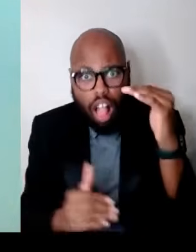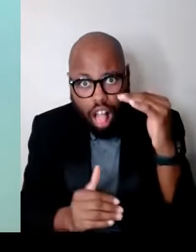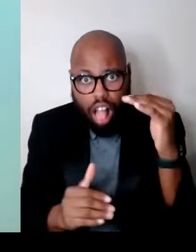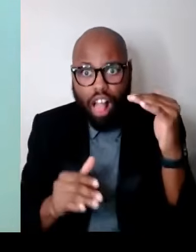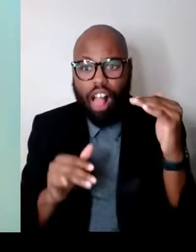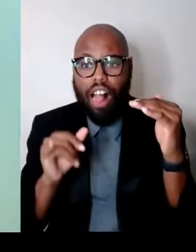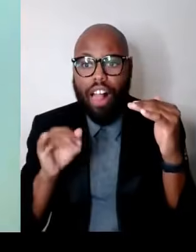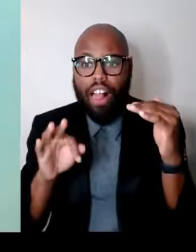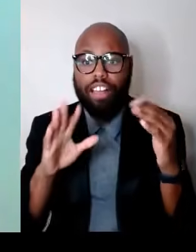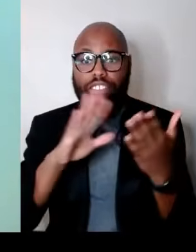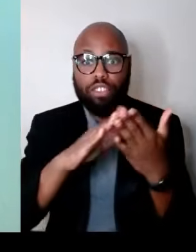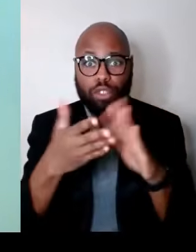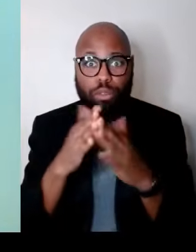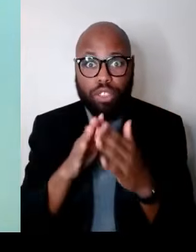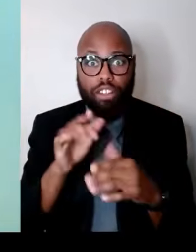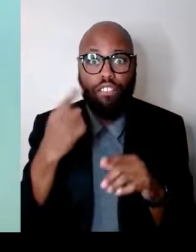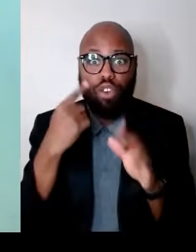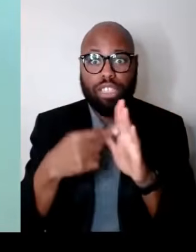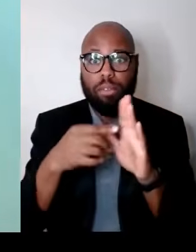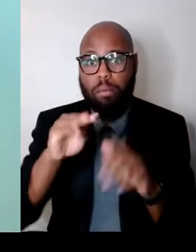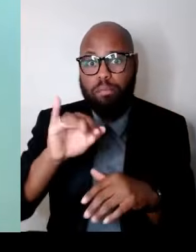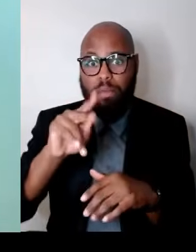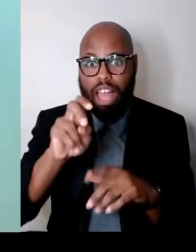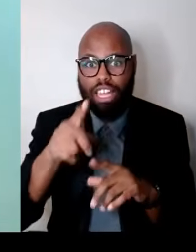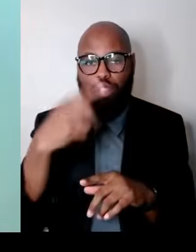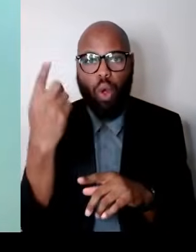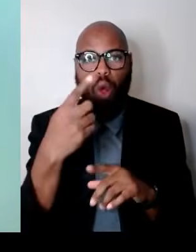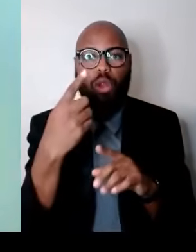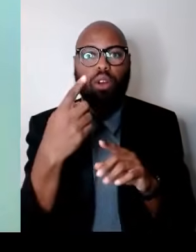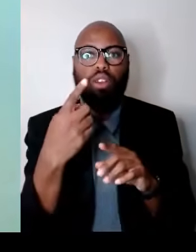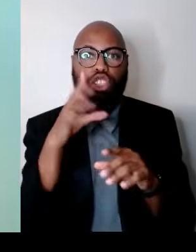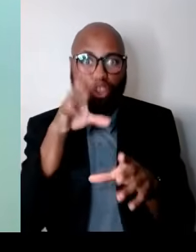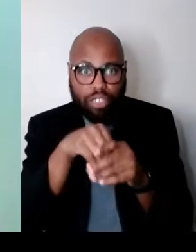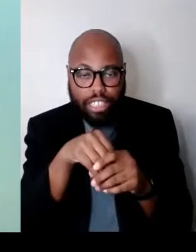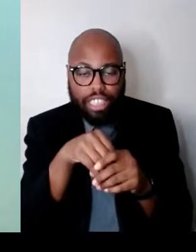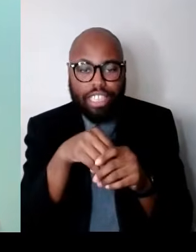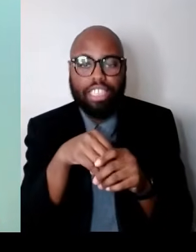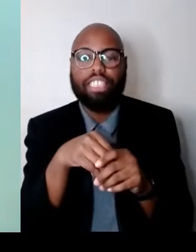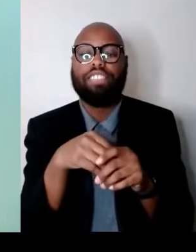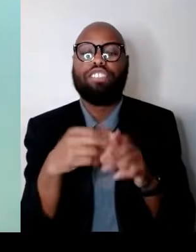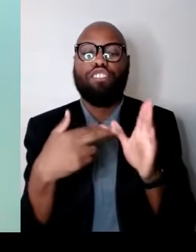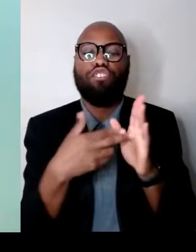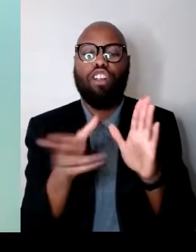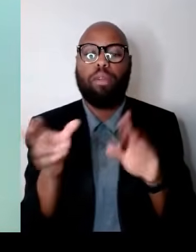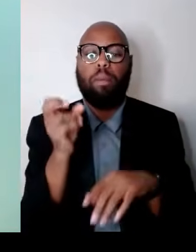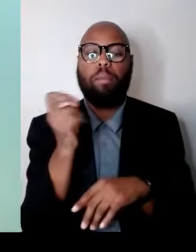that you are in reflecting back to you, how you are walking